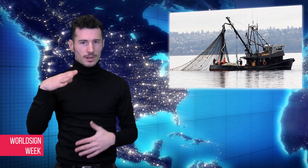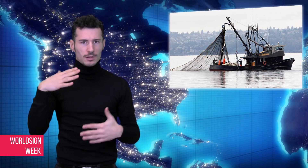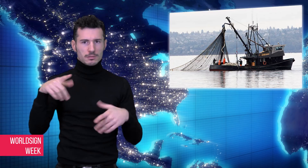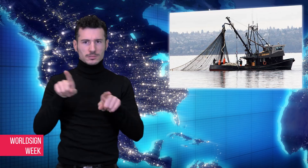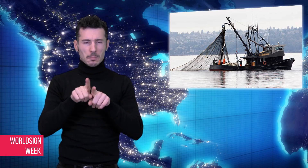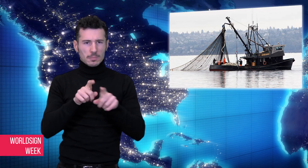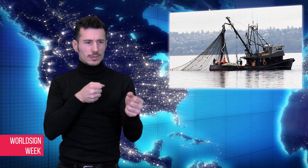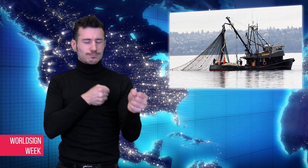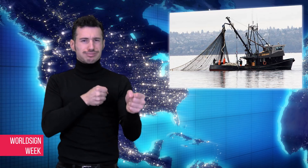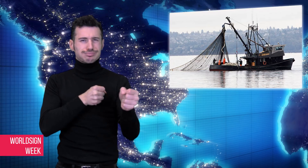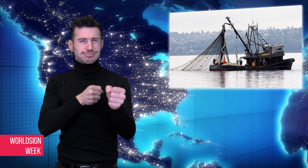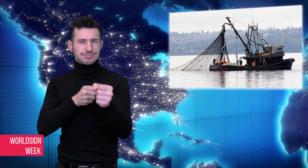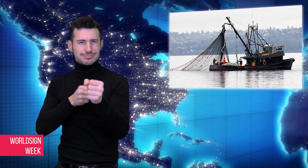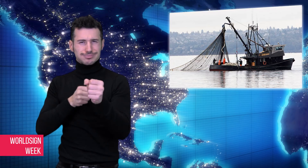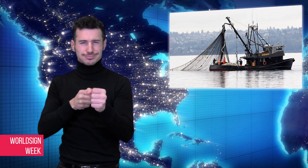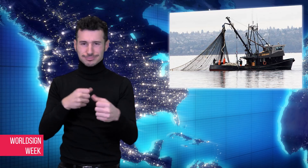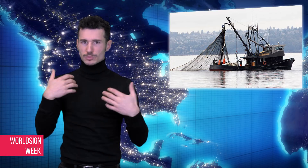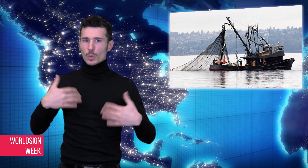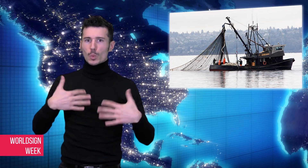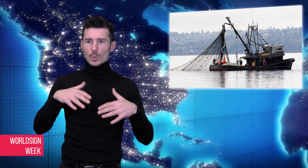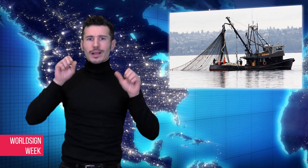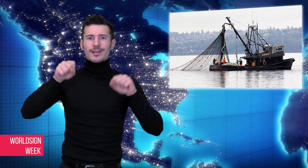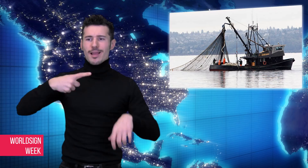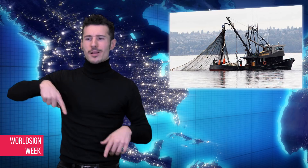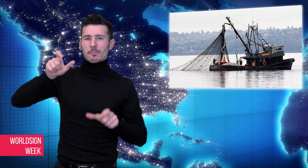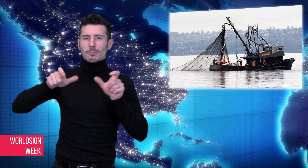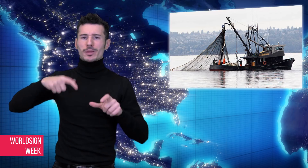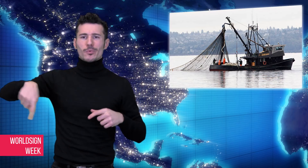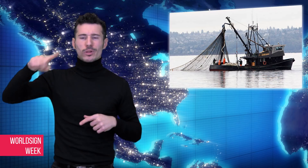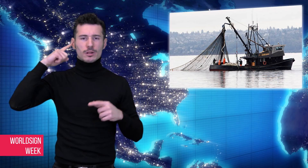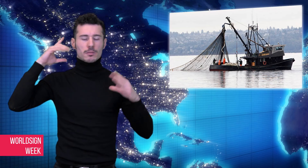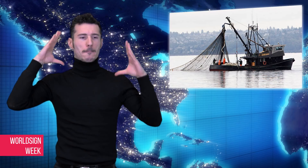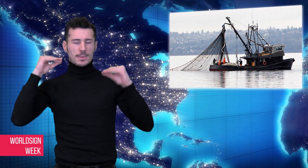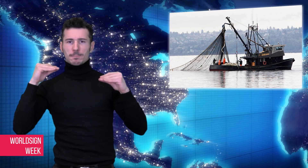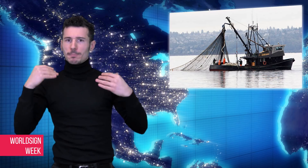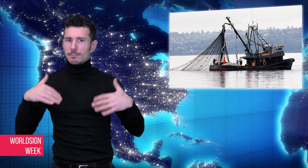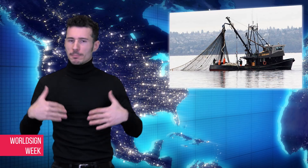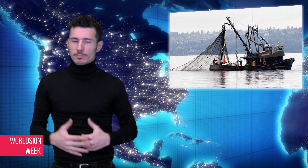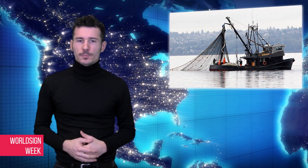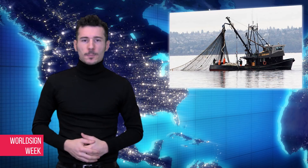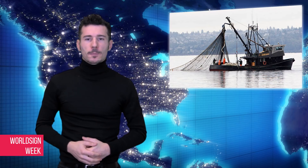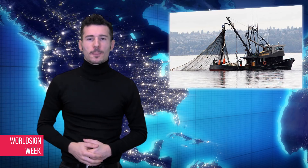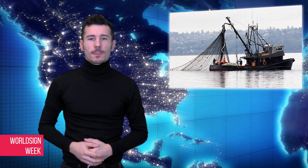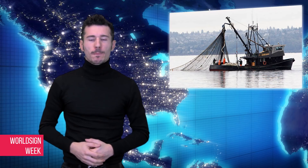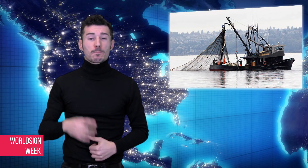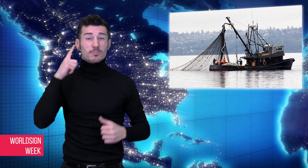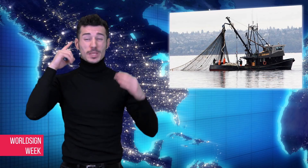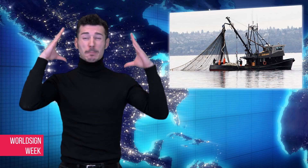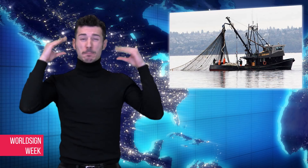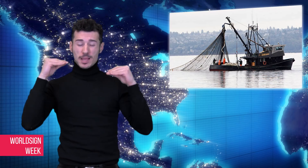local fishermen could hear them above